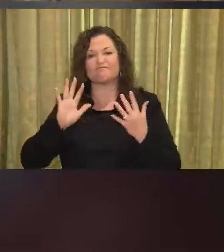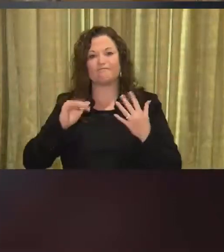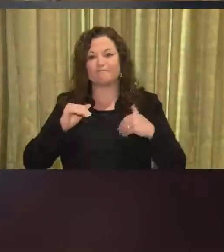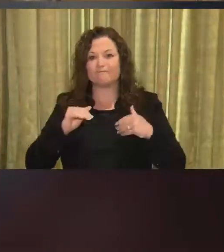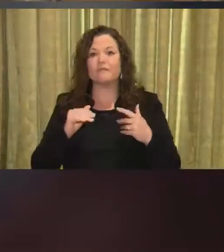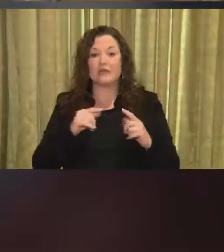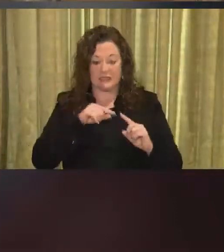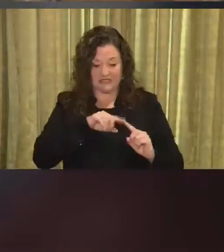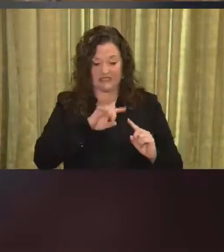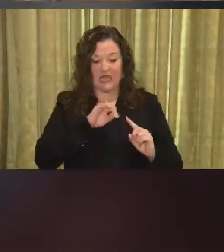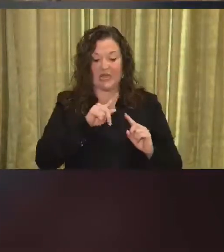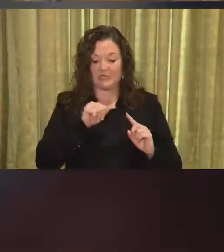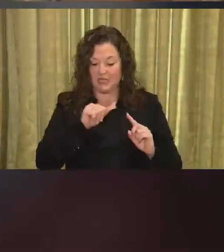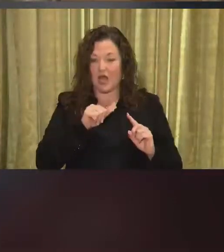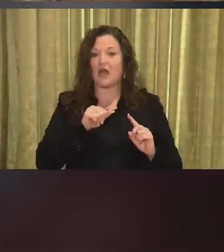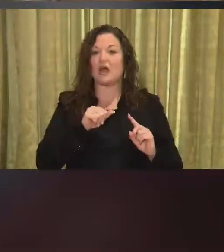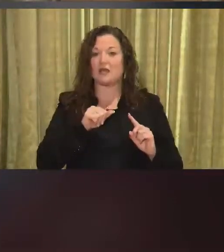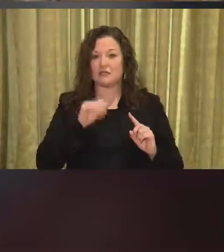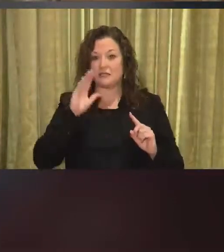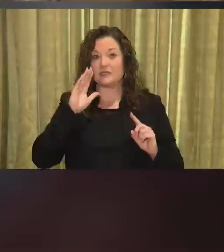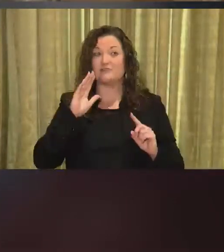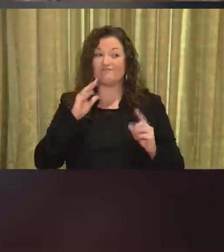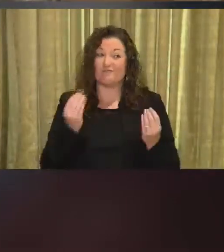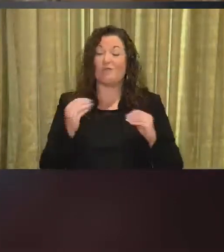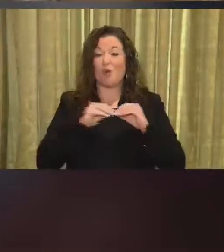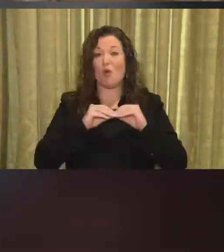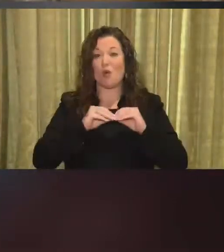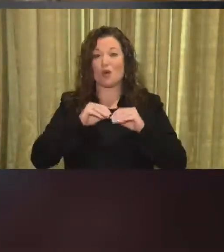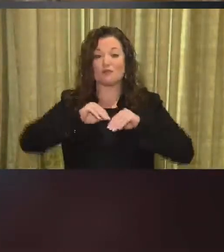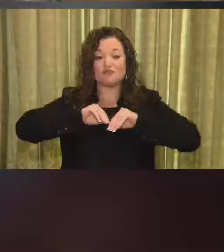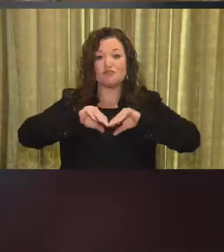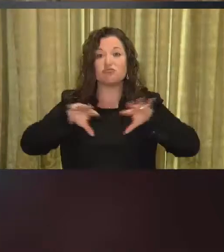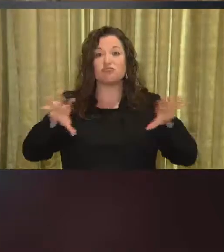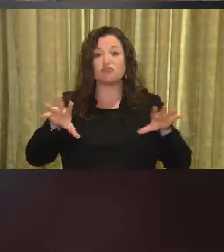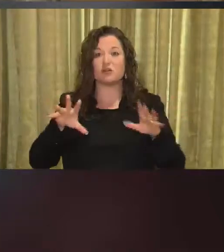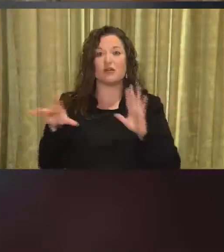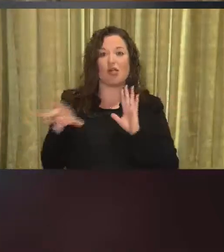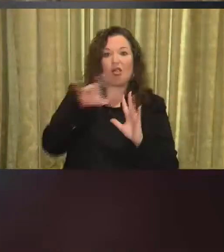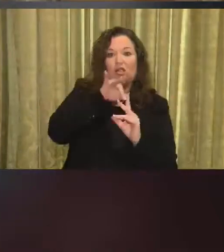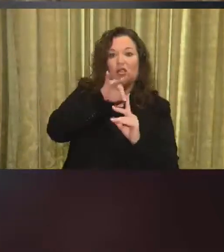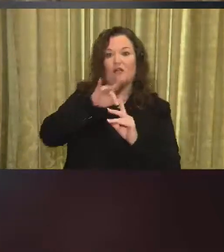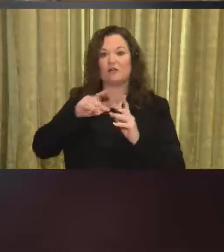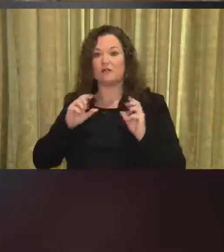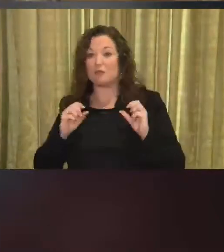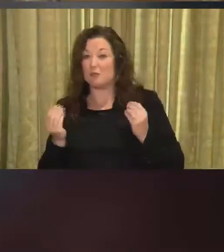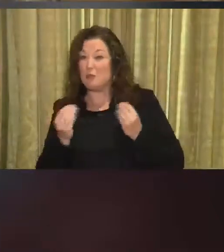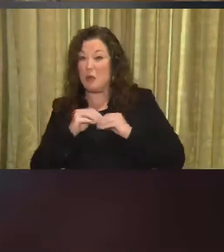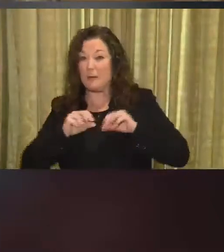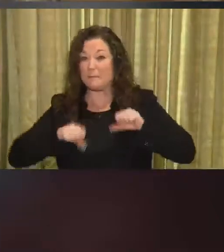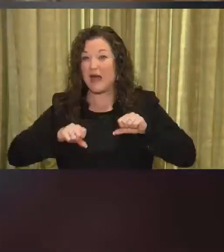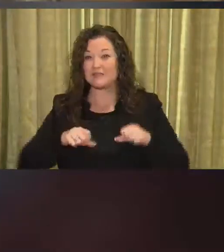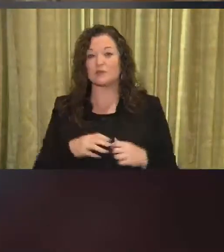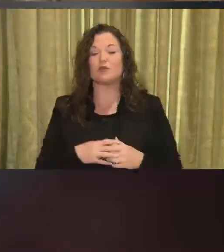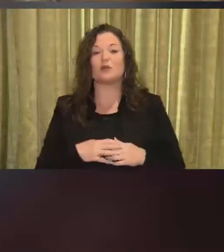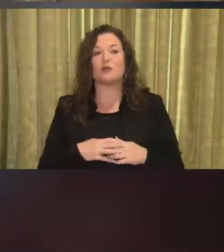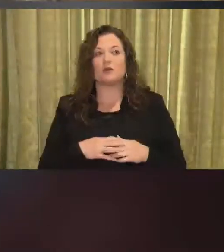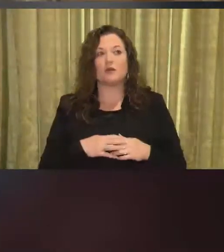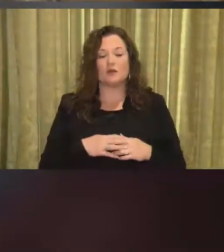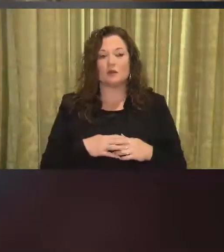the Delta variant is more transmissible and is more virulent than the other variants,